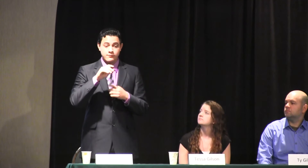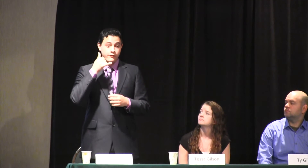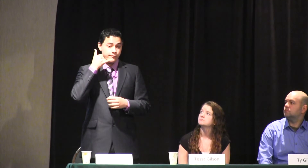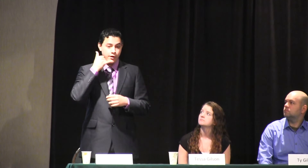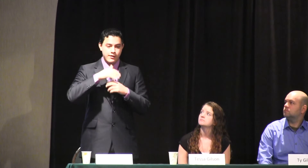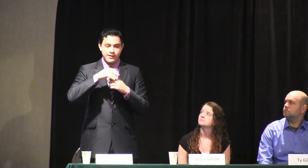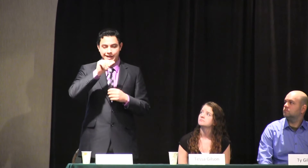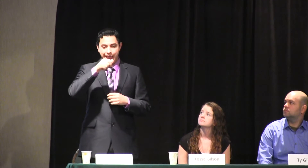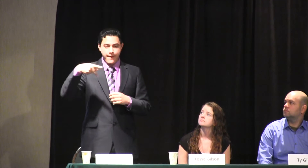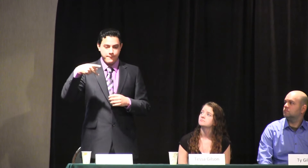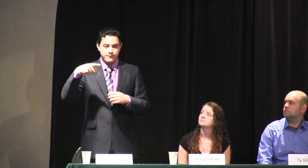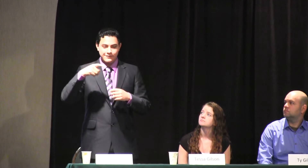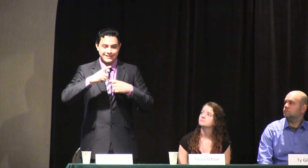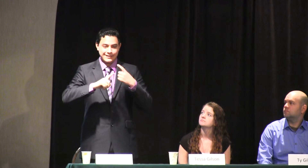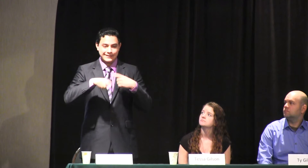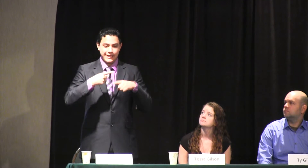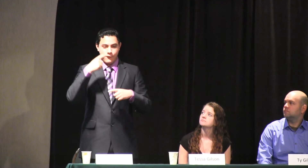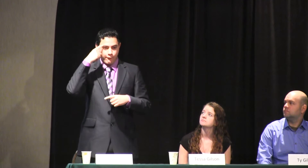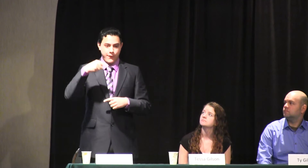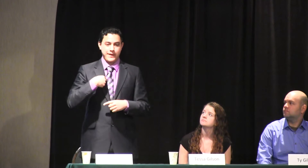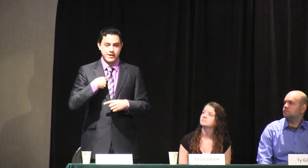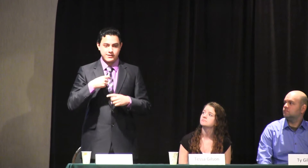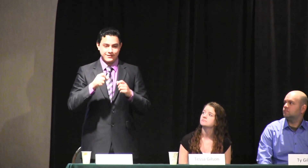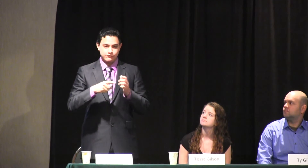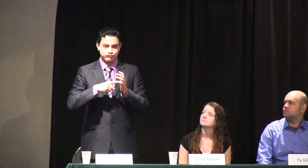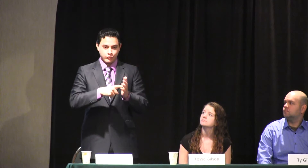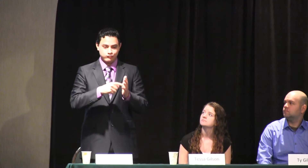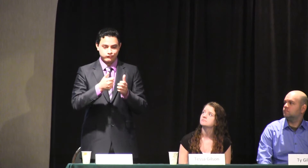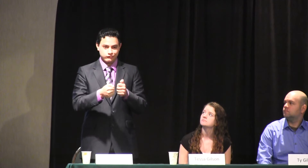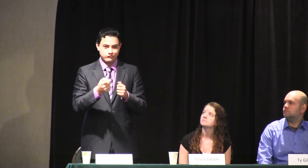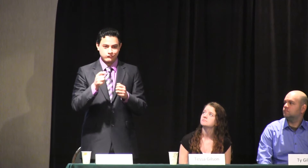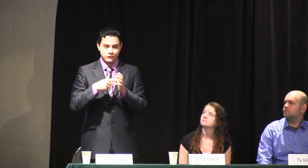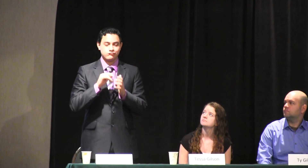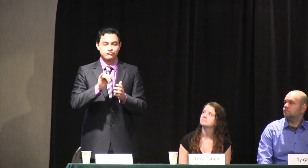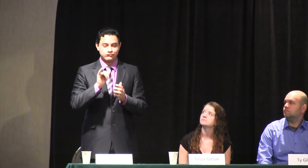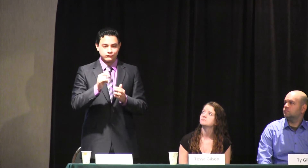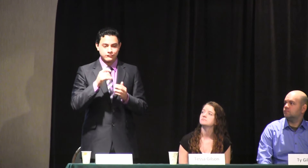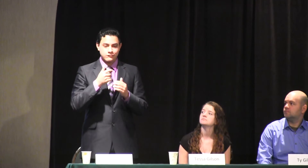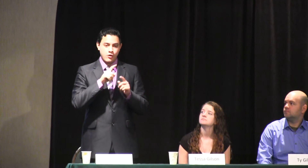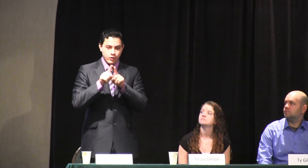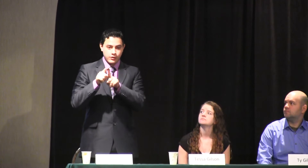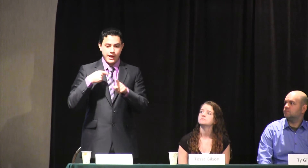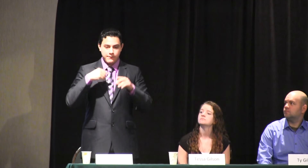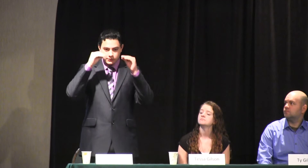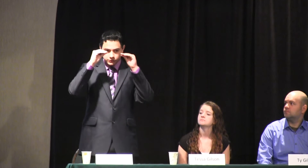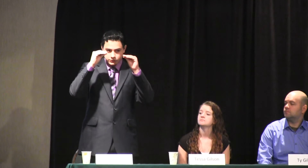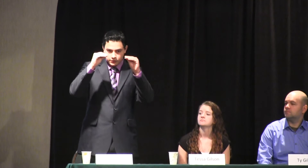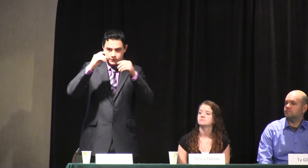and then they'll write for me. Or we have an app on my phone that we can use and we can do some texting and use this app.